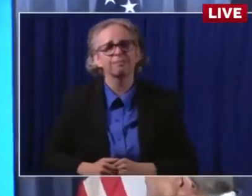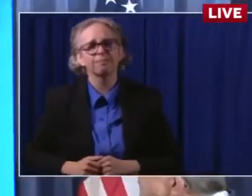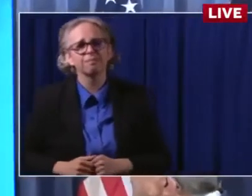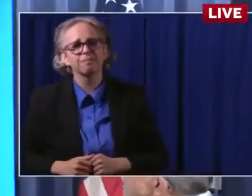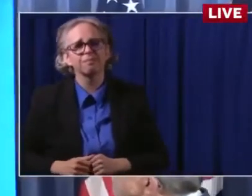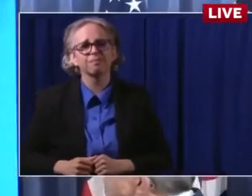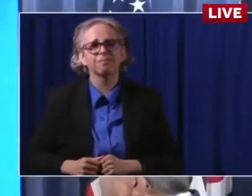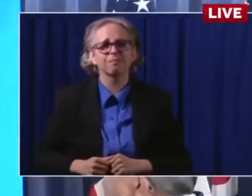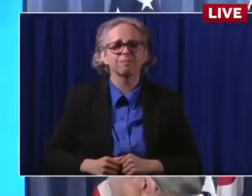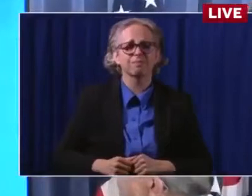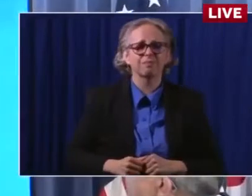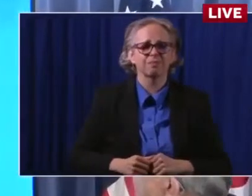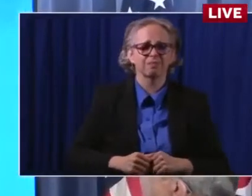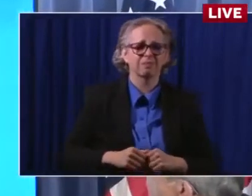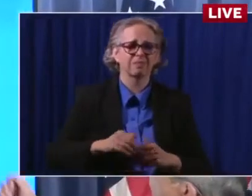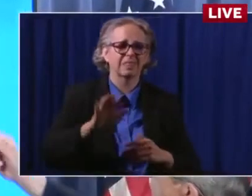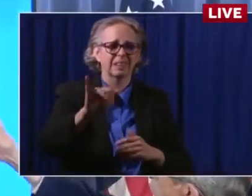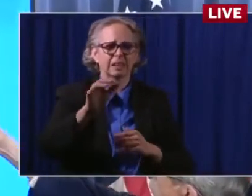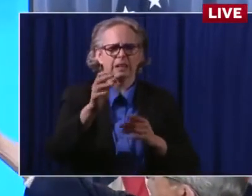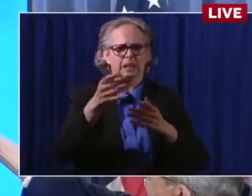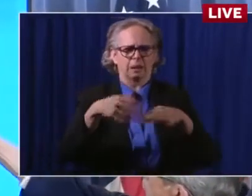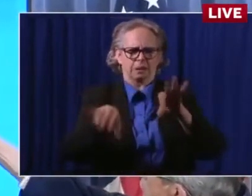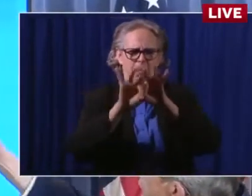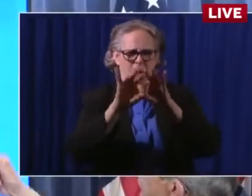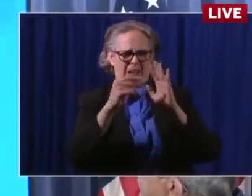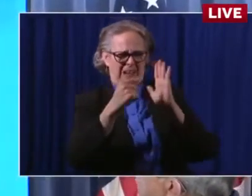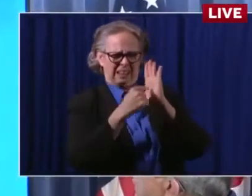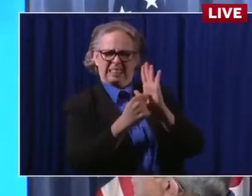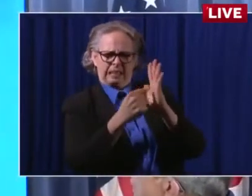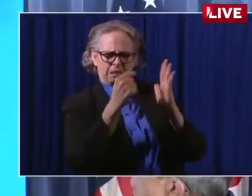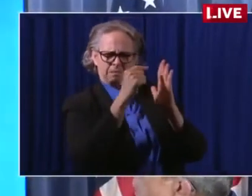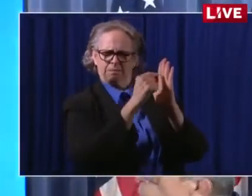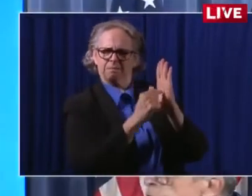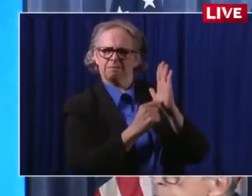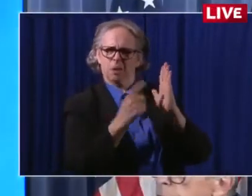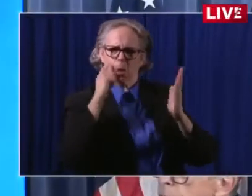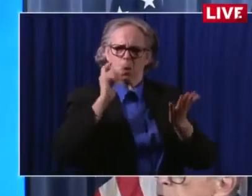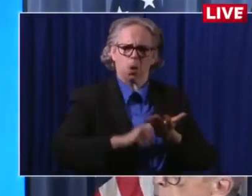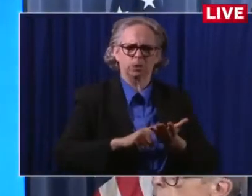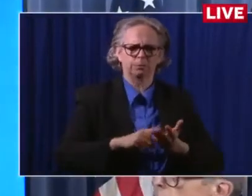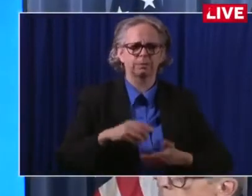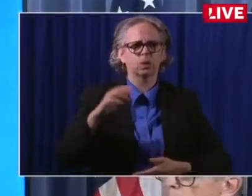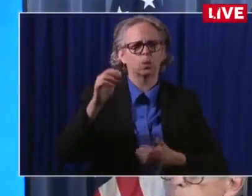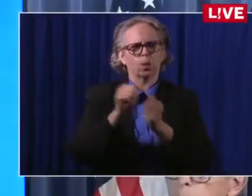FIRST, WE WILL START WITH THE KEY INDICATORS.